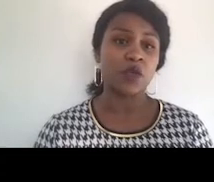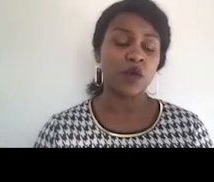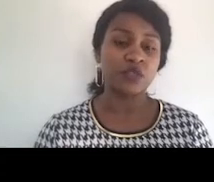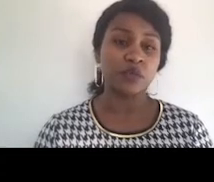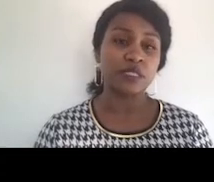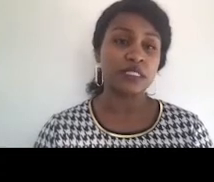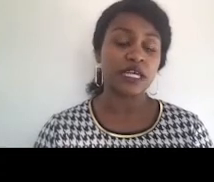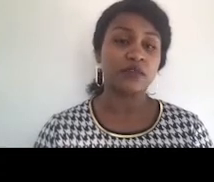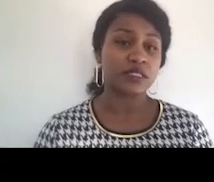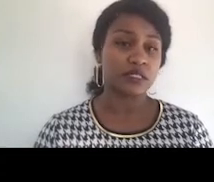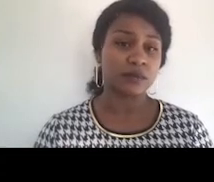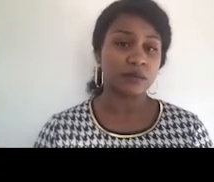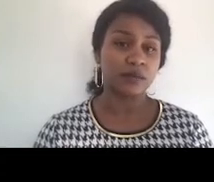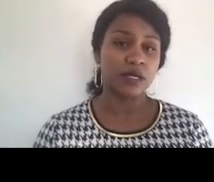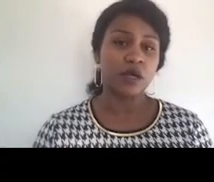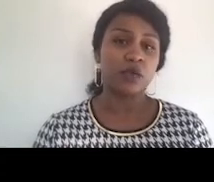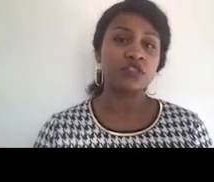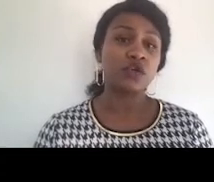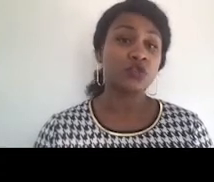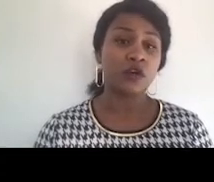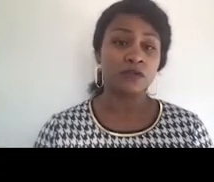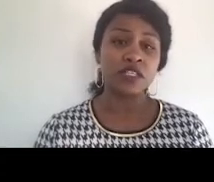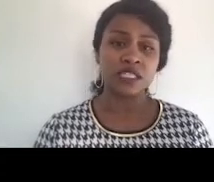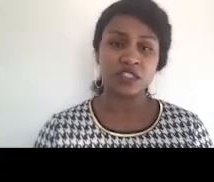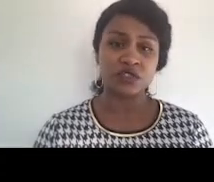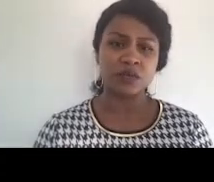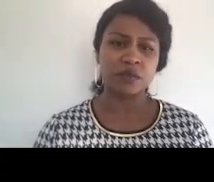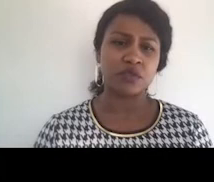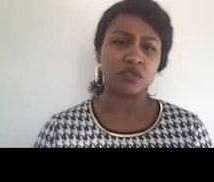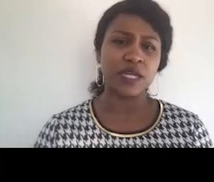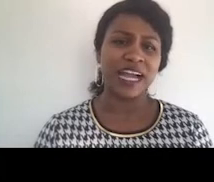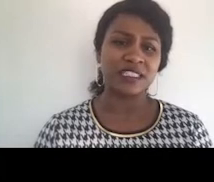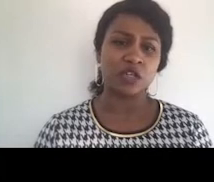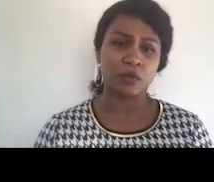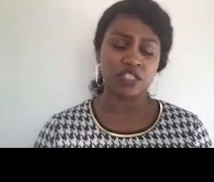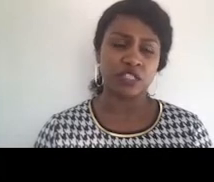white supremacy and racism. We need to also confront the issues by pursuing anti-oppression,